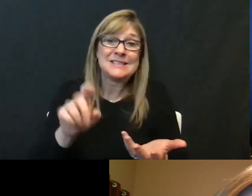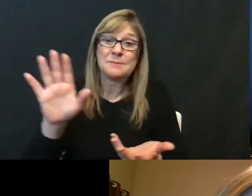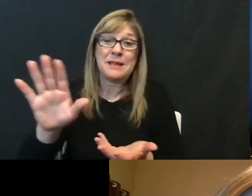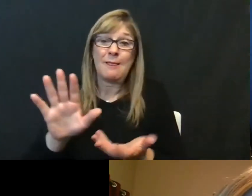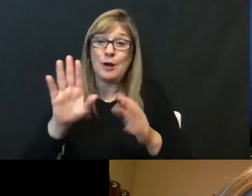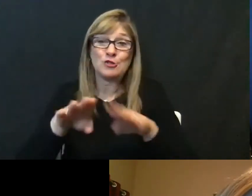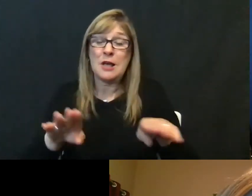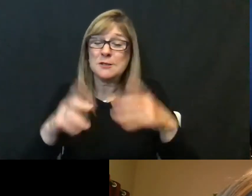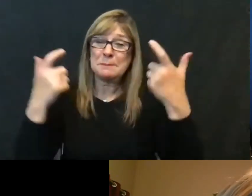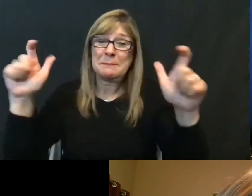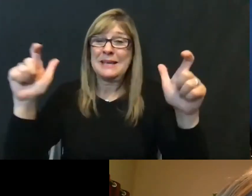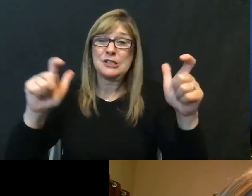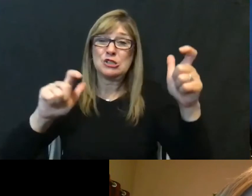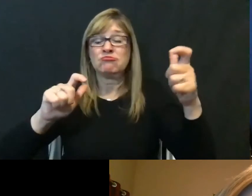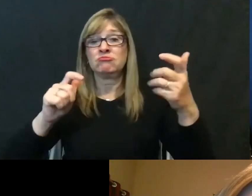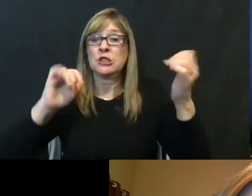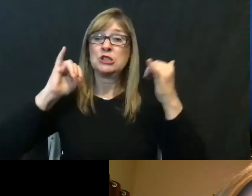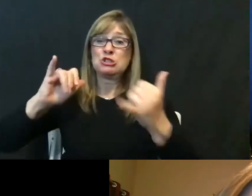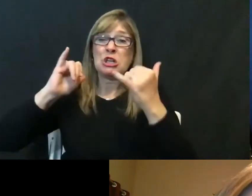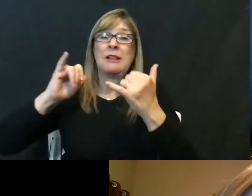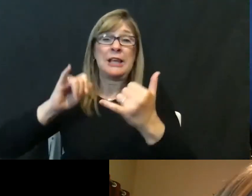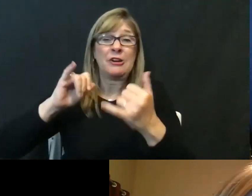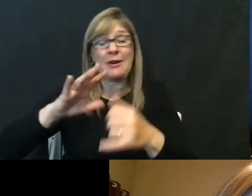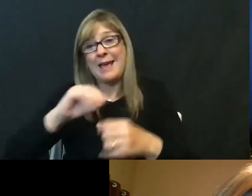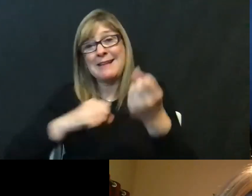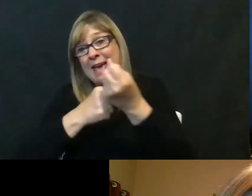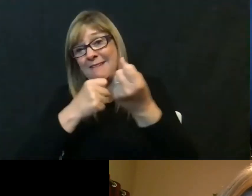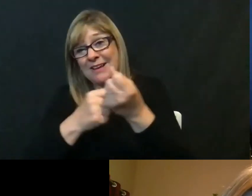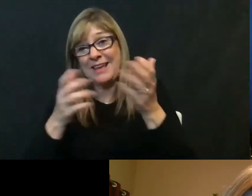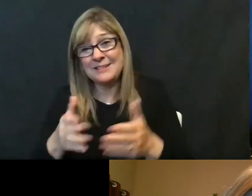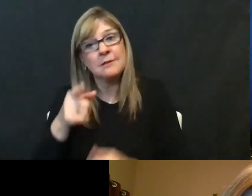and their child's greatest advocate. And now you're having to advocate